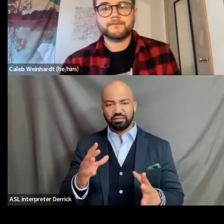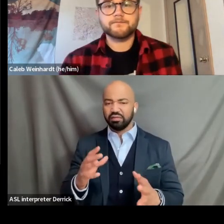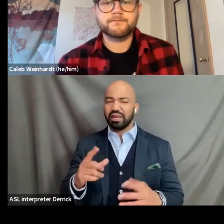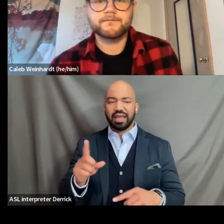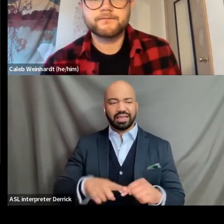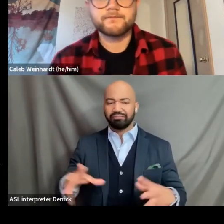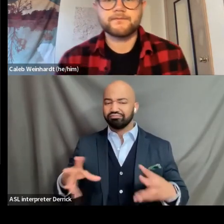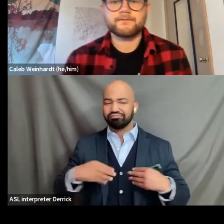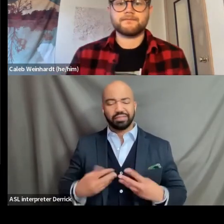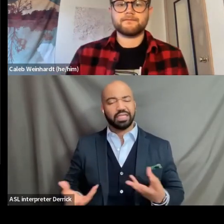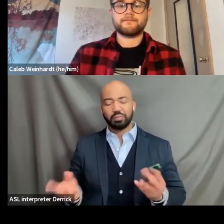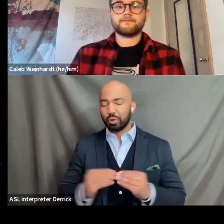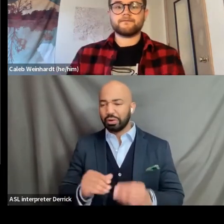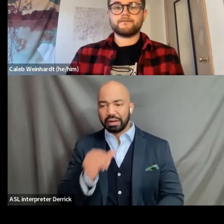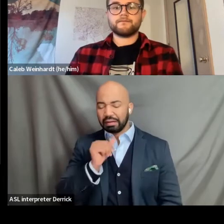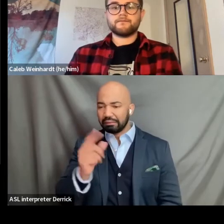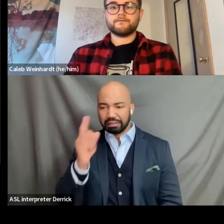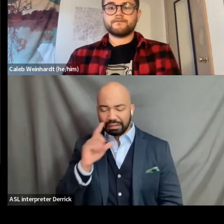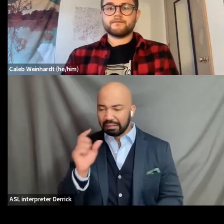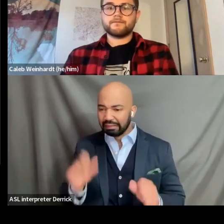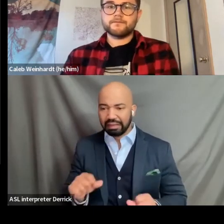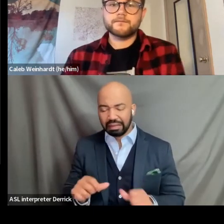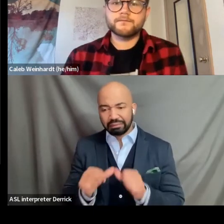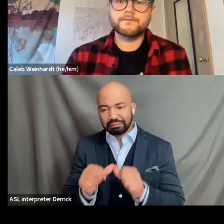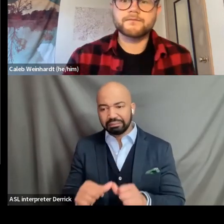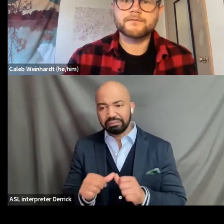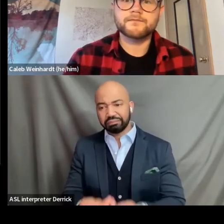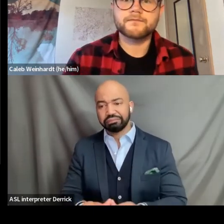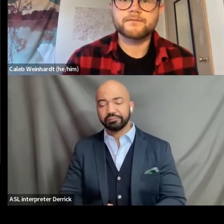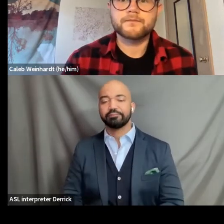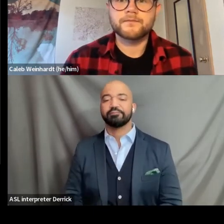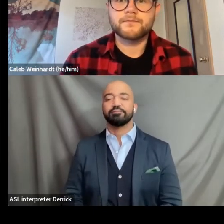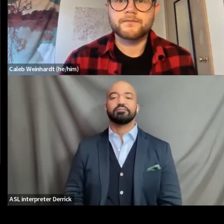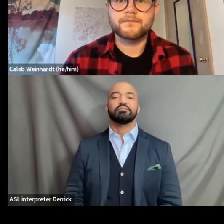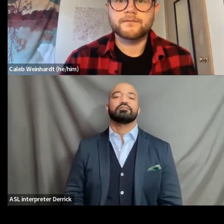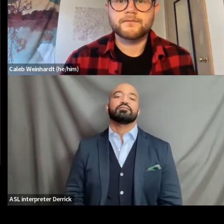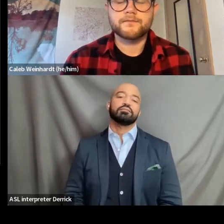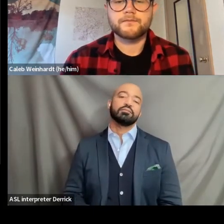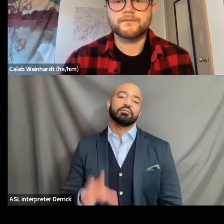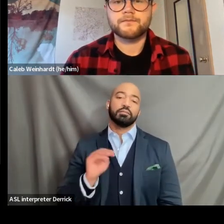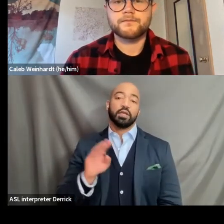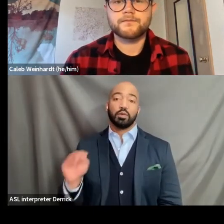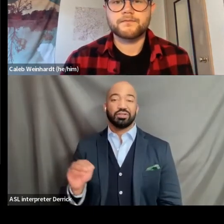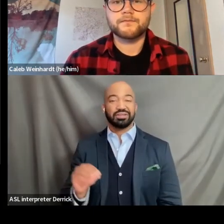So I can only imagine, I hope that this person is not still feeling that way